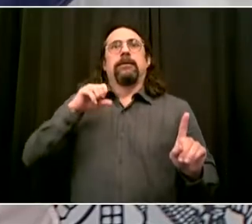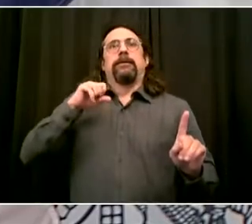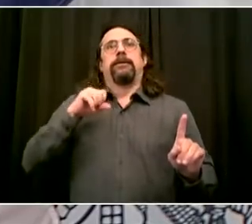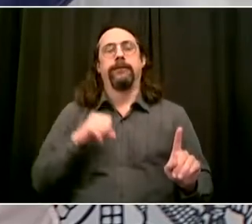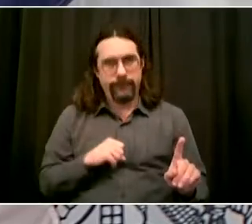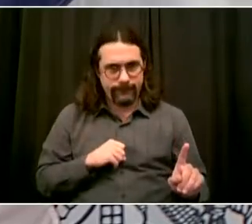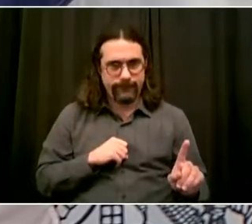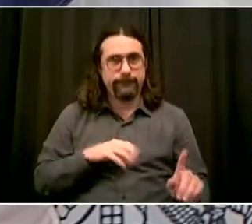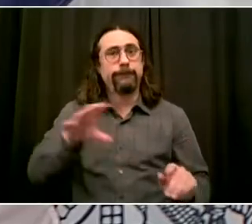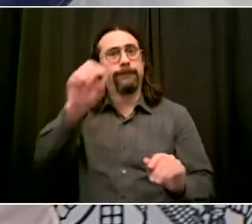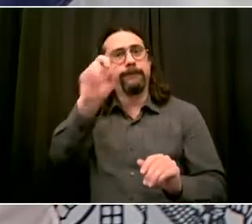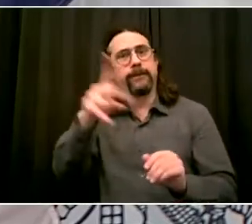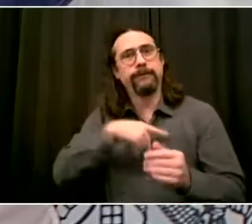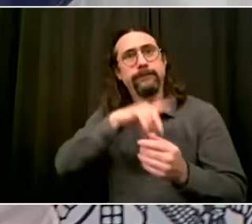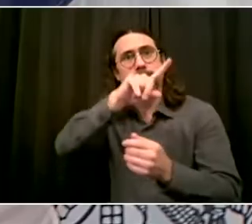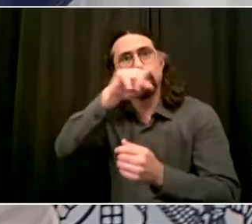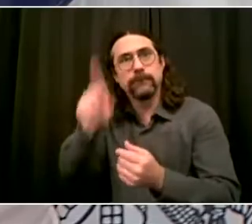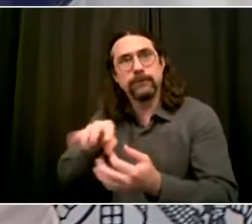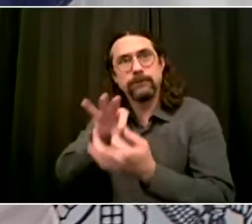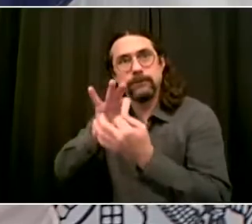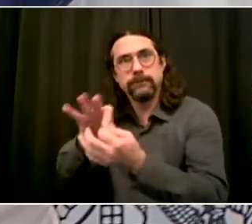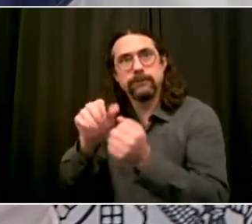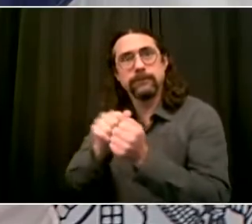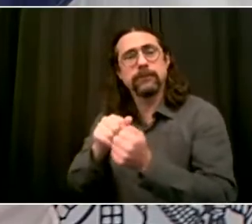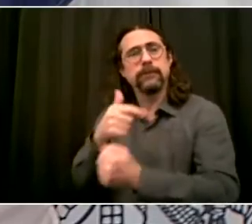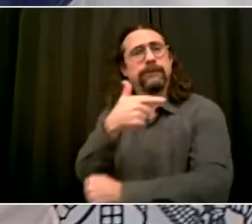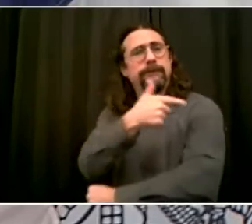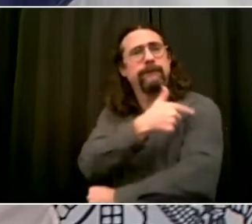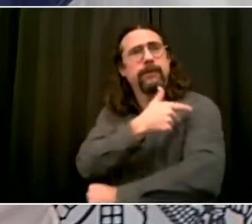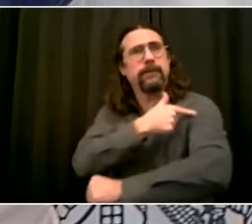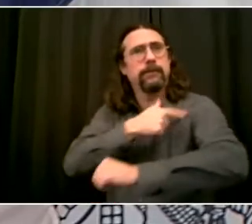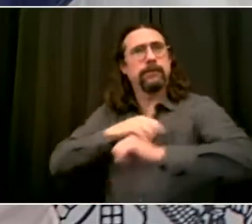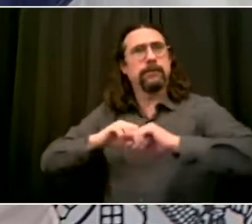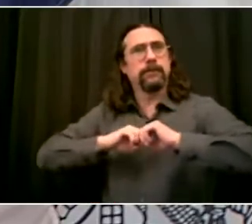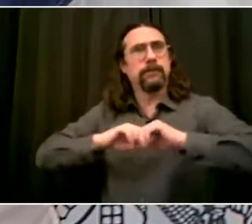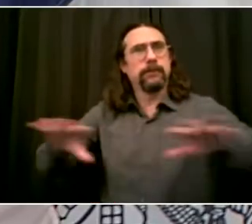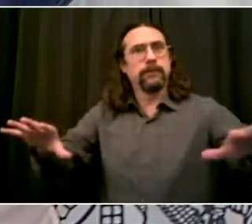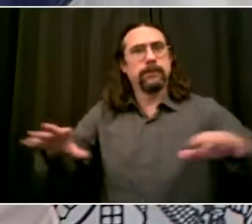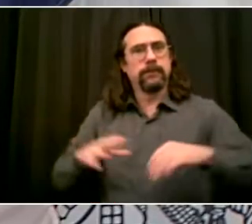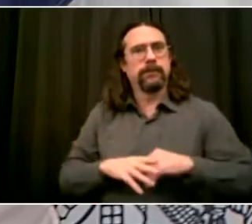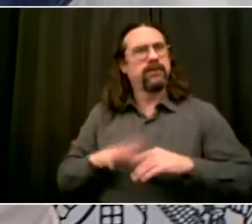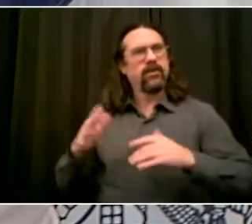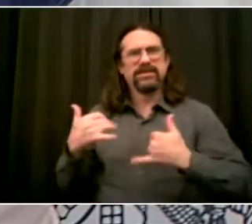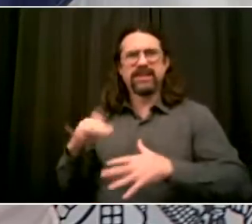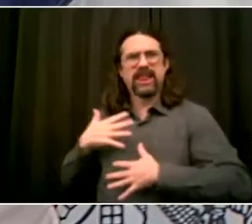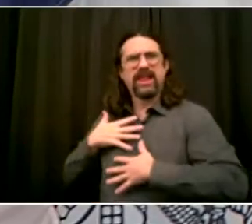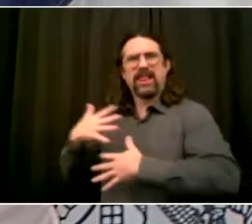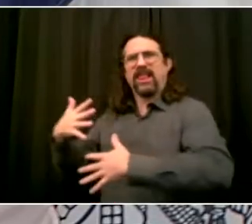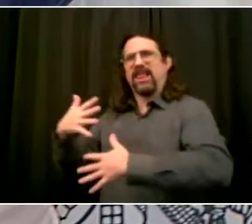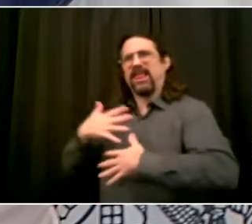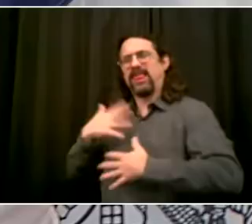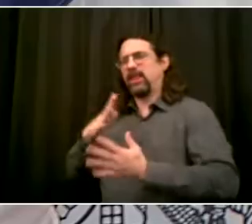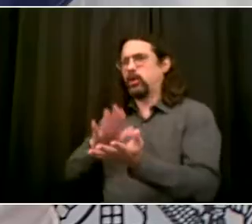THE DISTRIBUTUTION, THE PLAN, BECAUSE THE GOVERNOR HAS SAID HTAT NURSING HOME PATIENTS AND